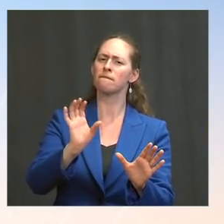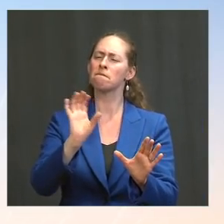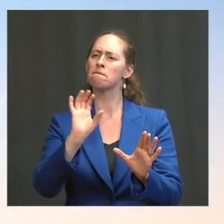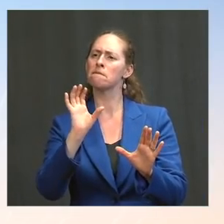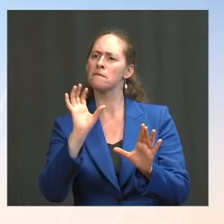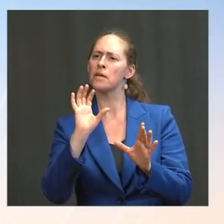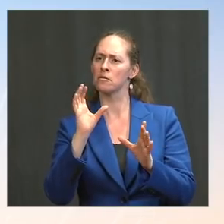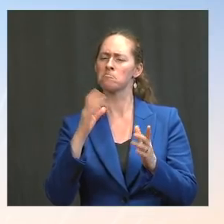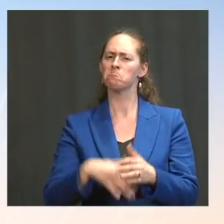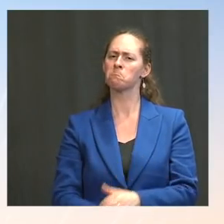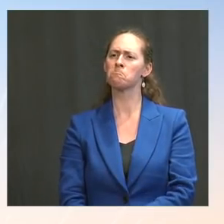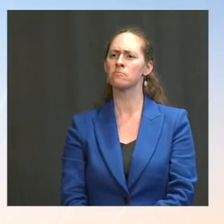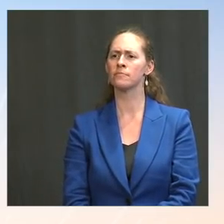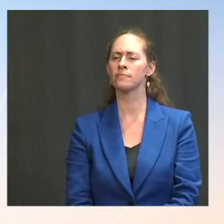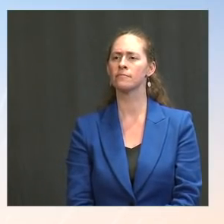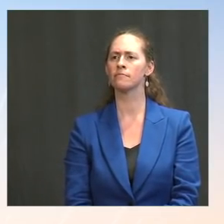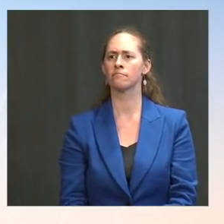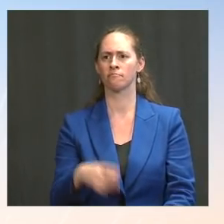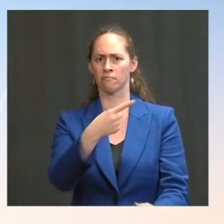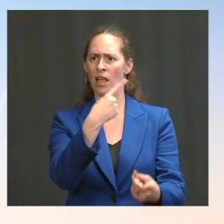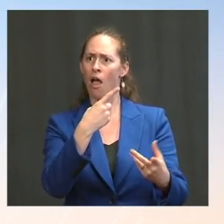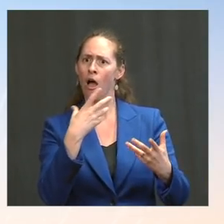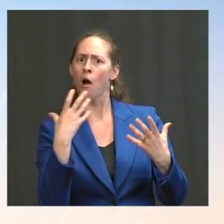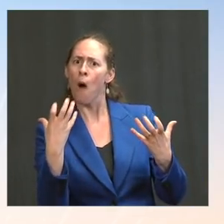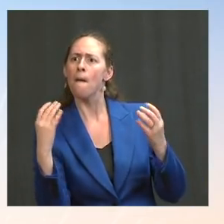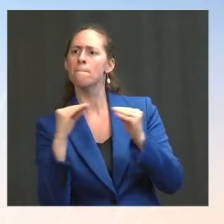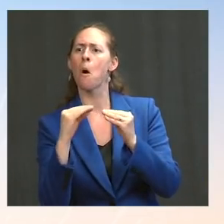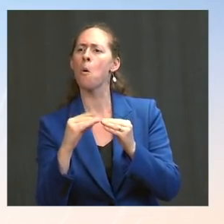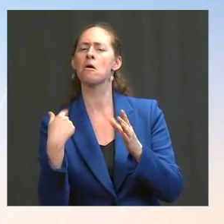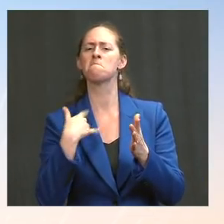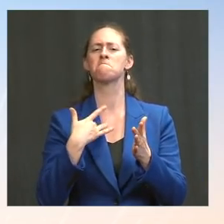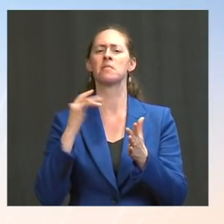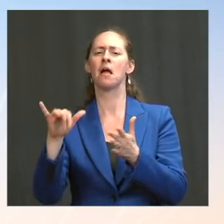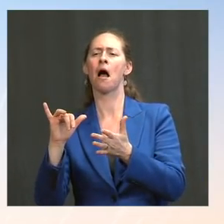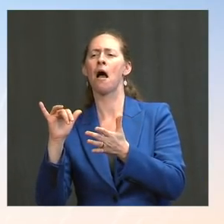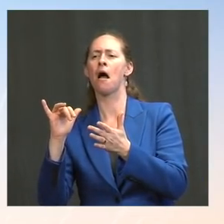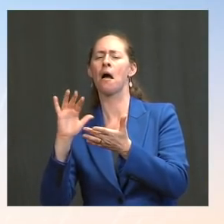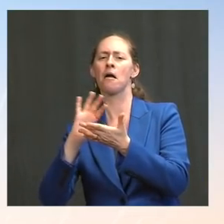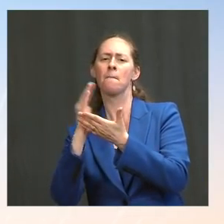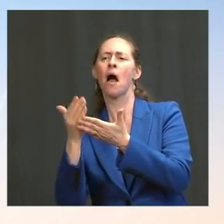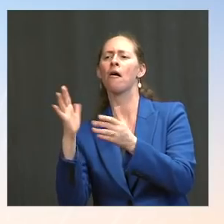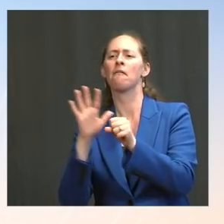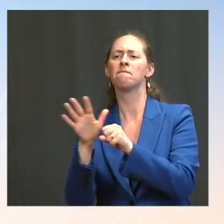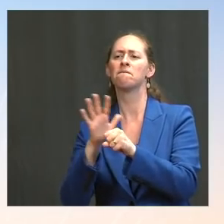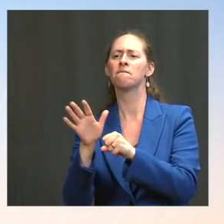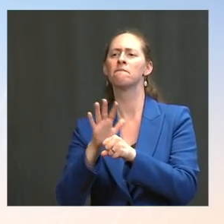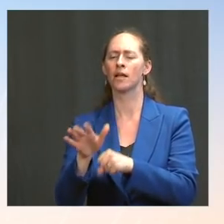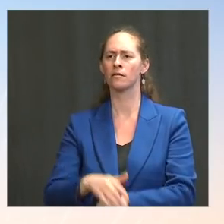We have some estimates of what that would raise in terms of payfors. Those are actually quite conservative when you look at what economists --